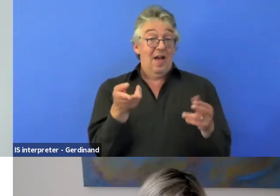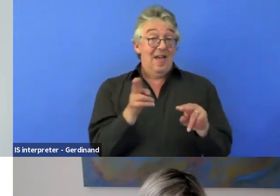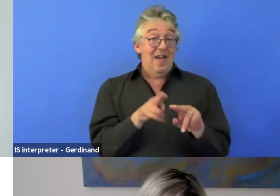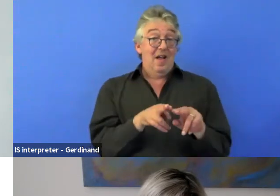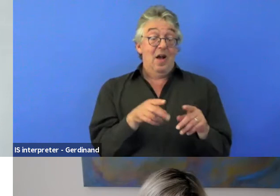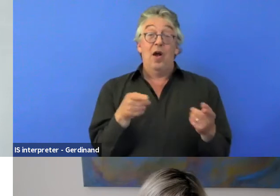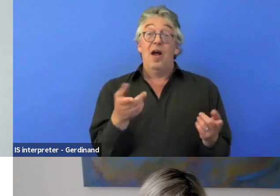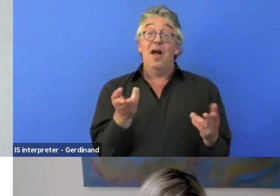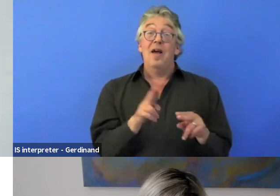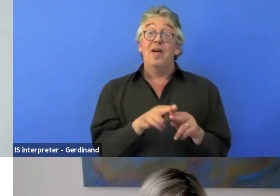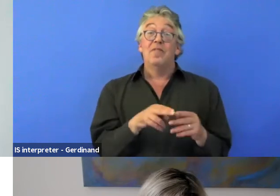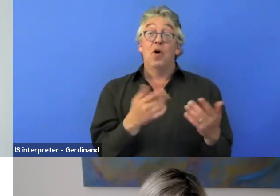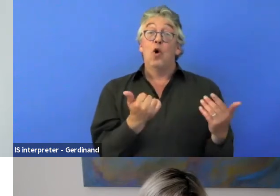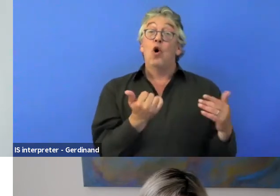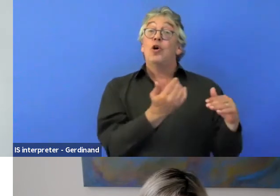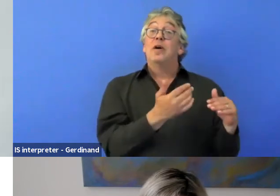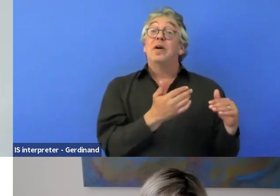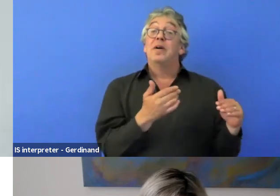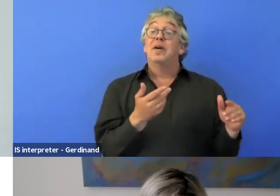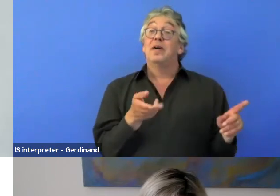so, to refer to them in the official journal,